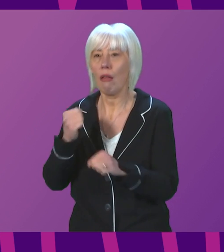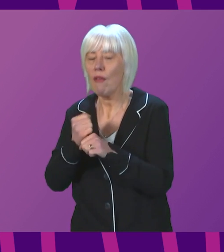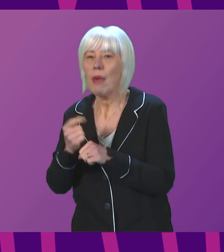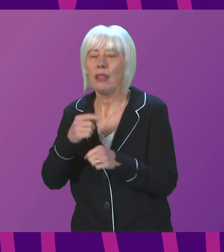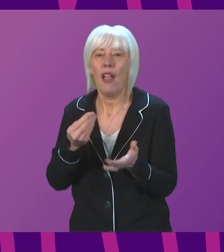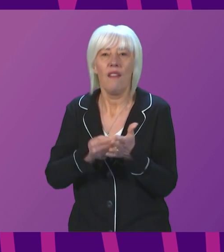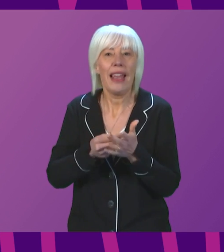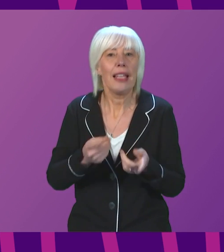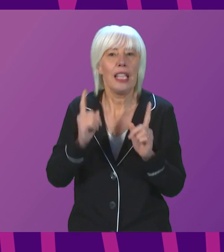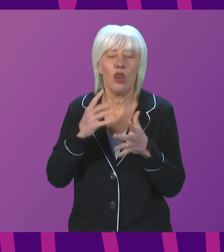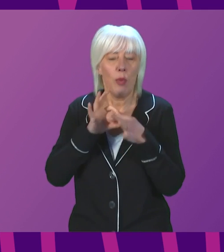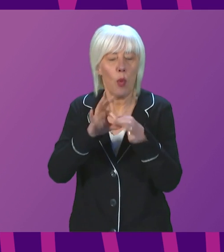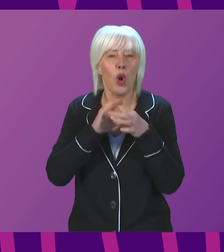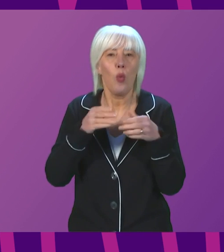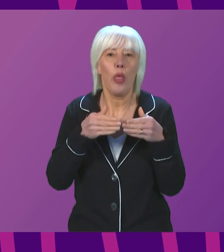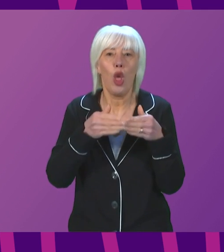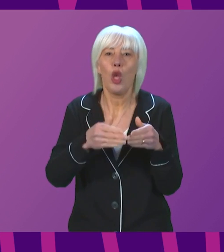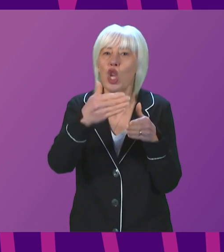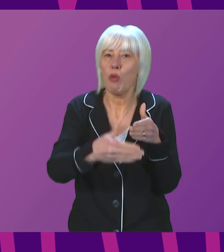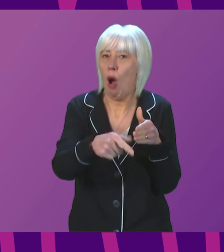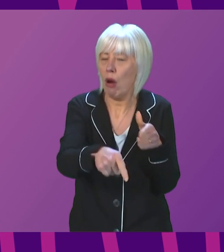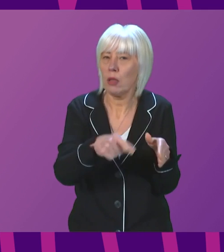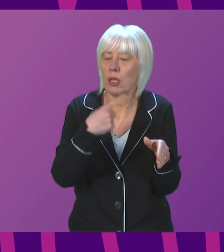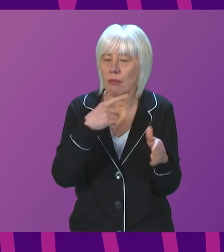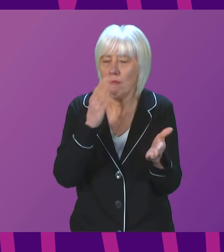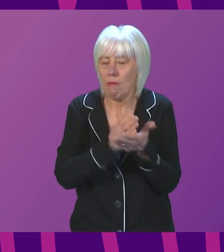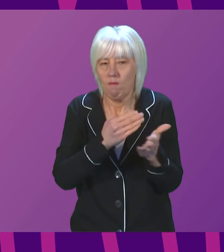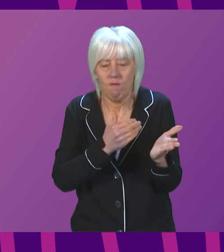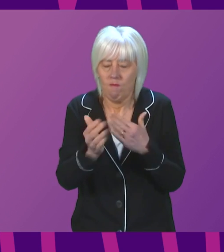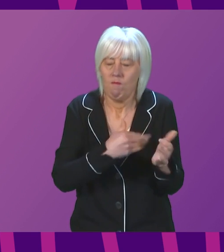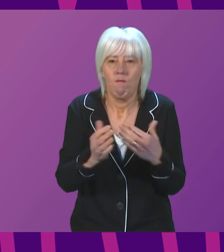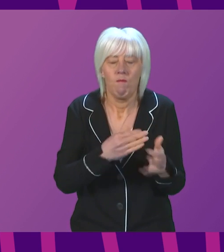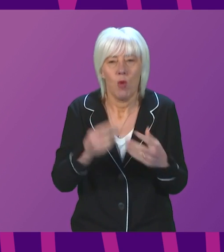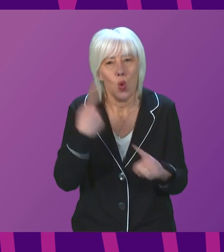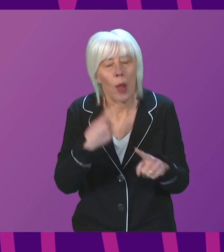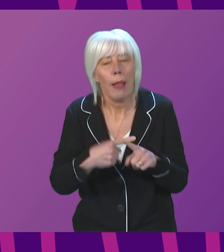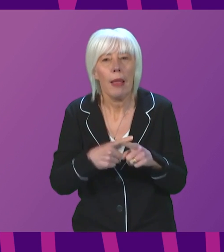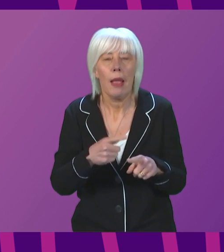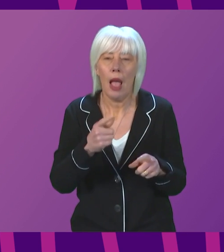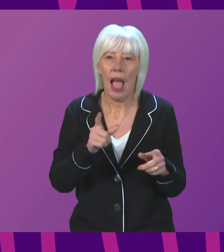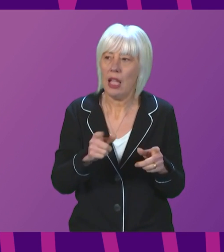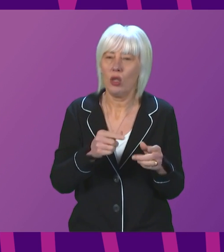with the yard to ensure that the problem is rectified as quickly and as cost effectively as possible.